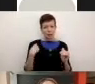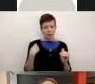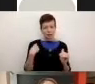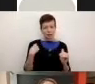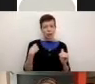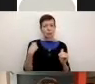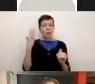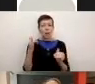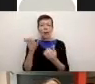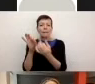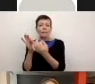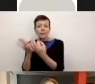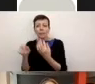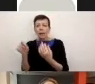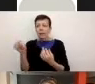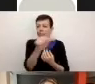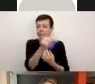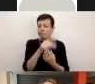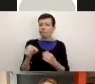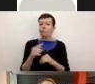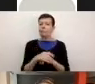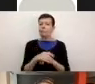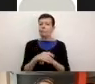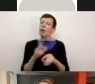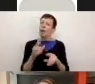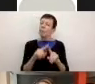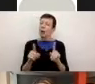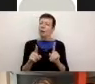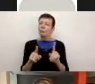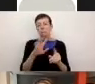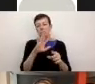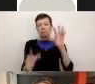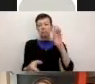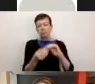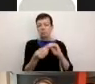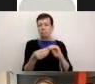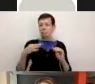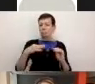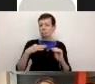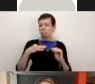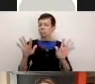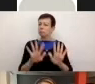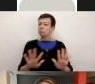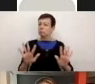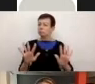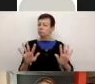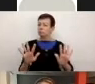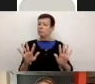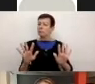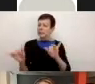But in general, it should look and feel about the same as previous years for those who came to us for funds last year.